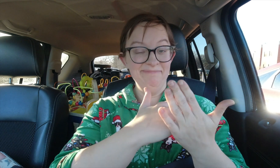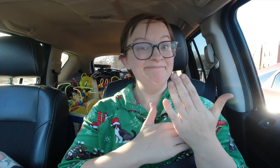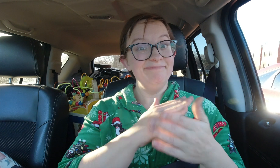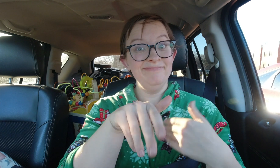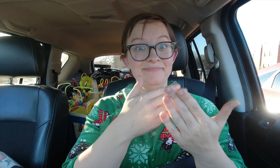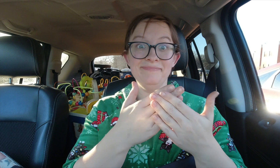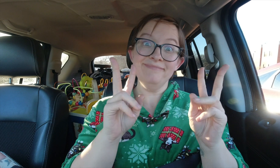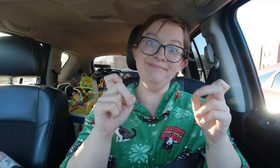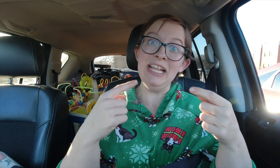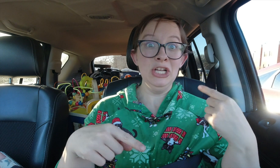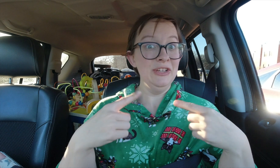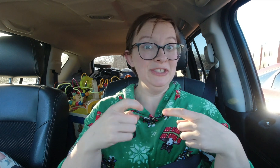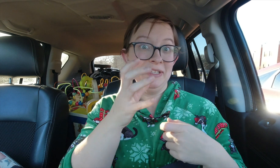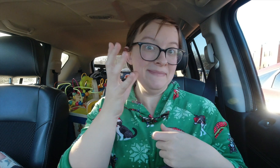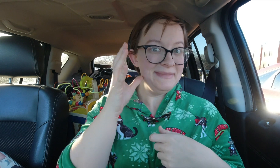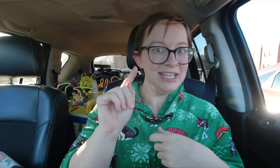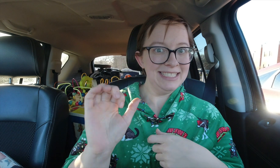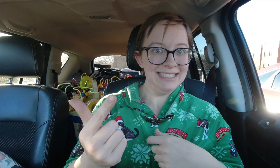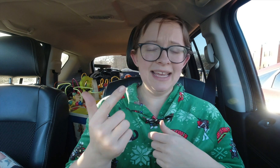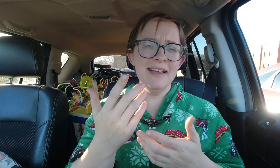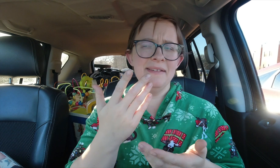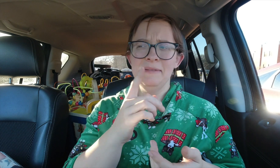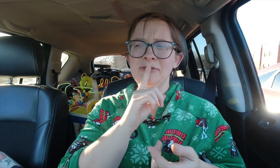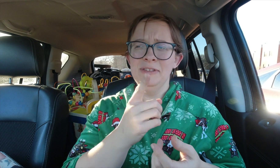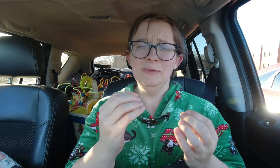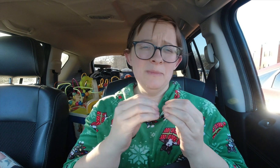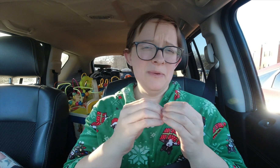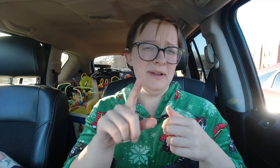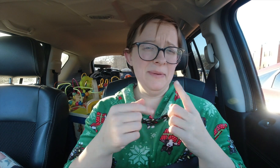So those are all of the questions on the controversial parent tag.